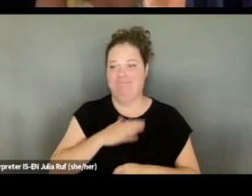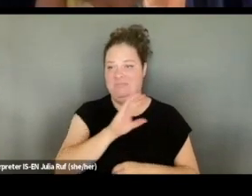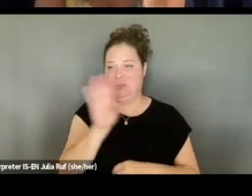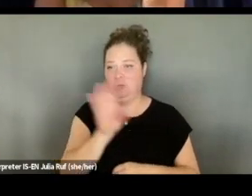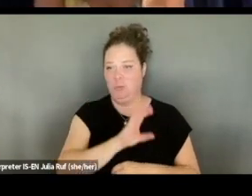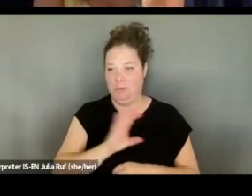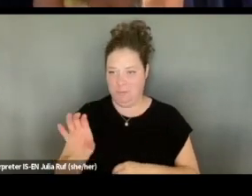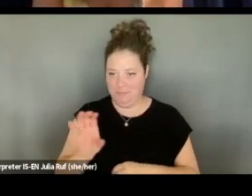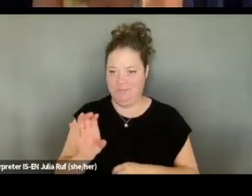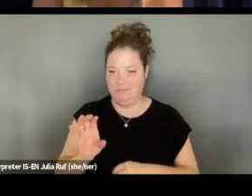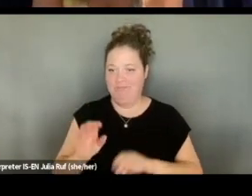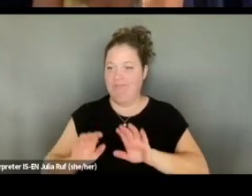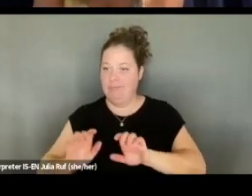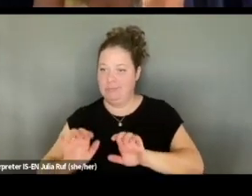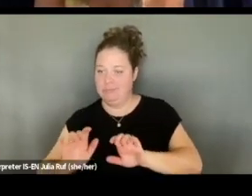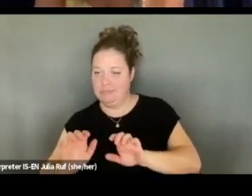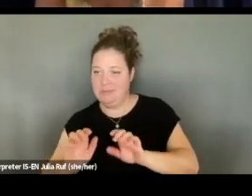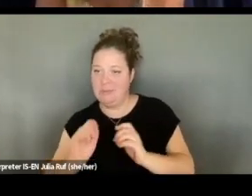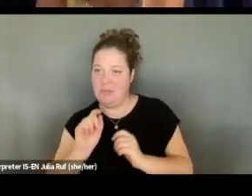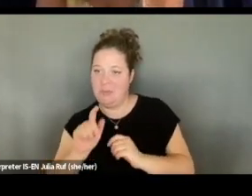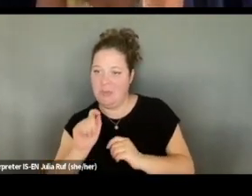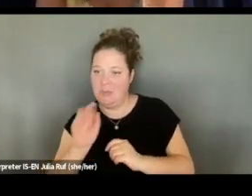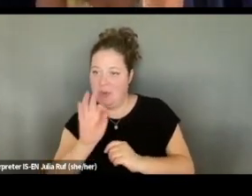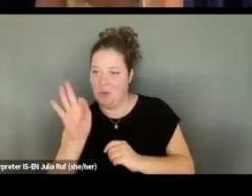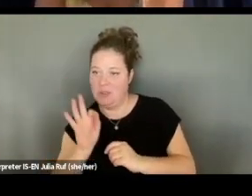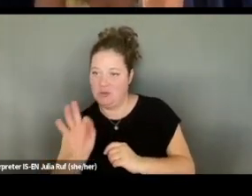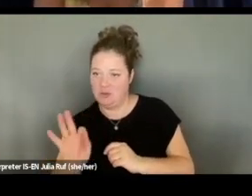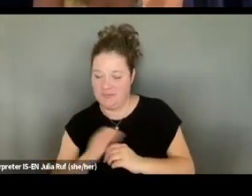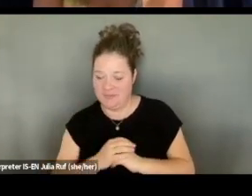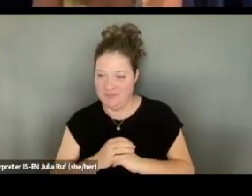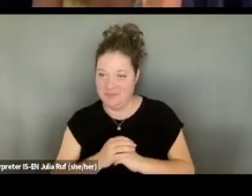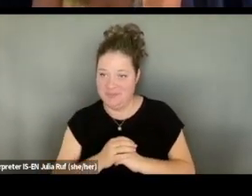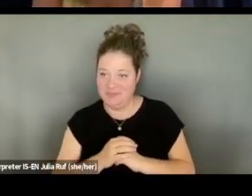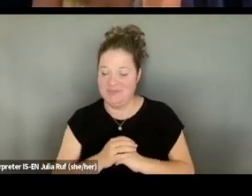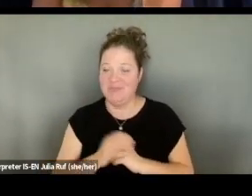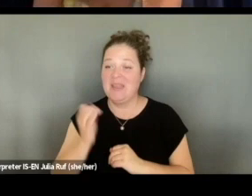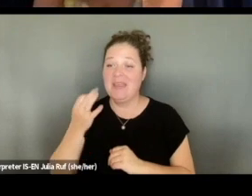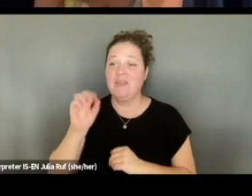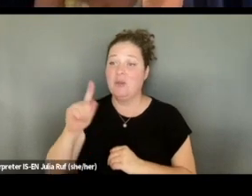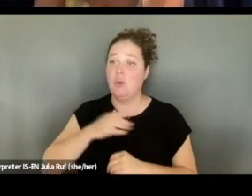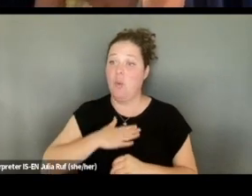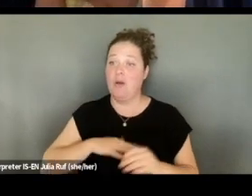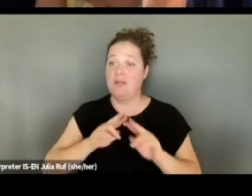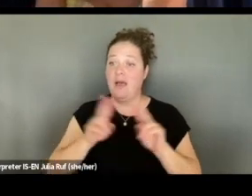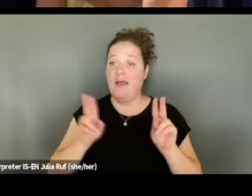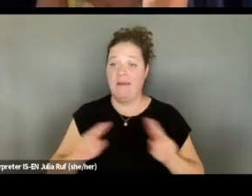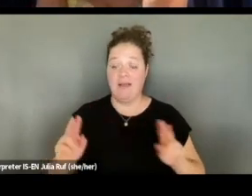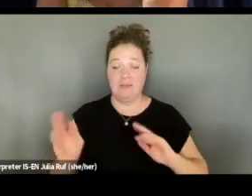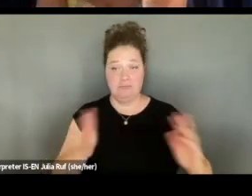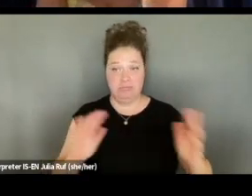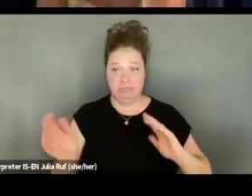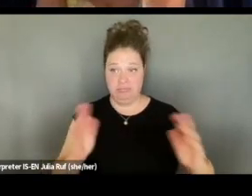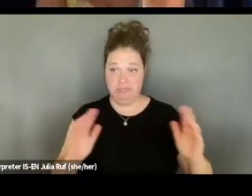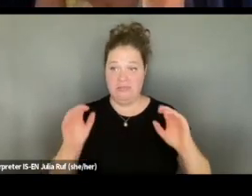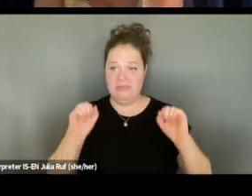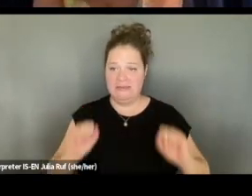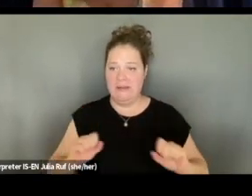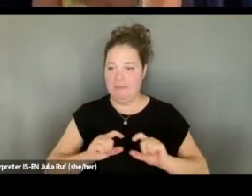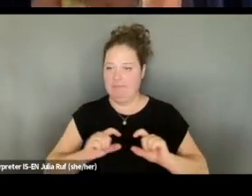If you would like the International Sign Language interpretation that we provide, then use the interpretation functionality in Zoom,